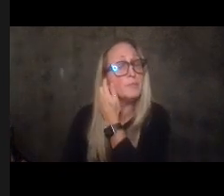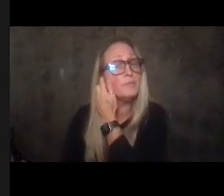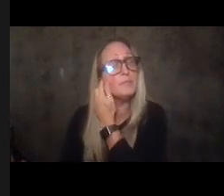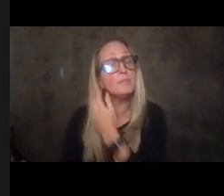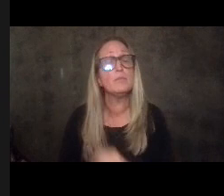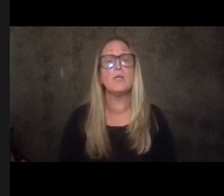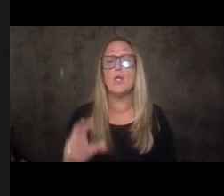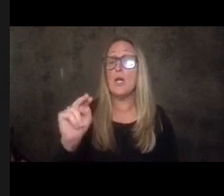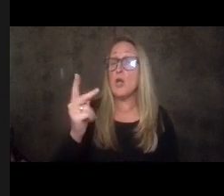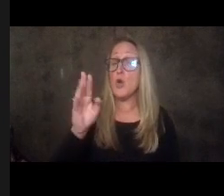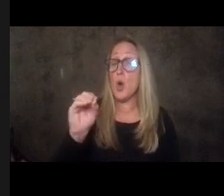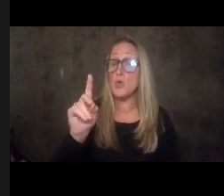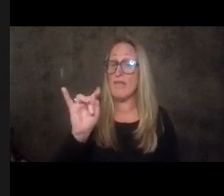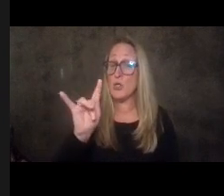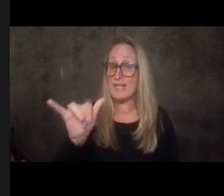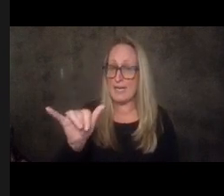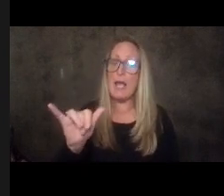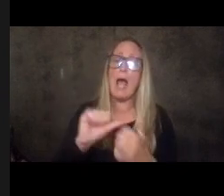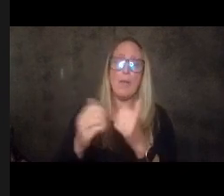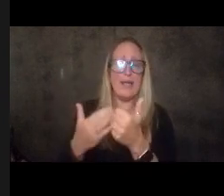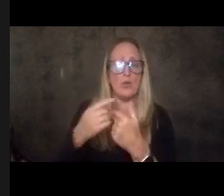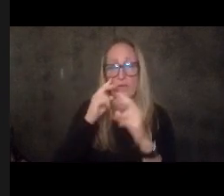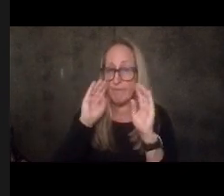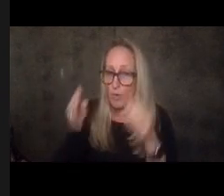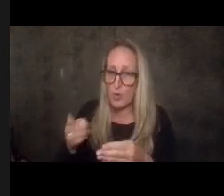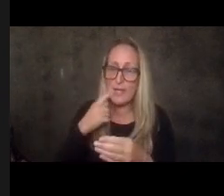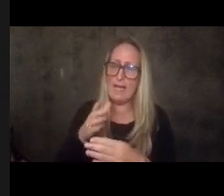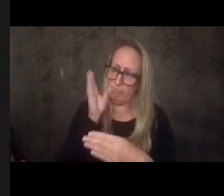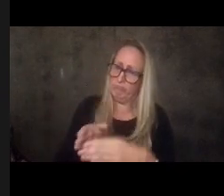For now, our diversity. We have ways to make it easier to focus and get things done with Windows.